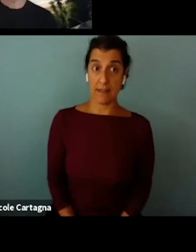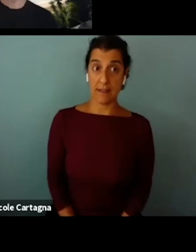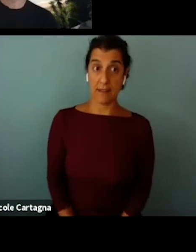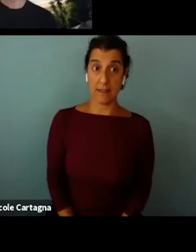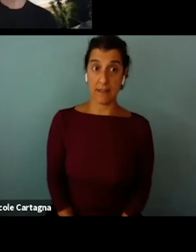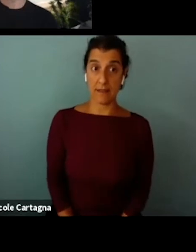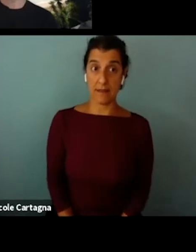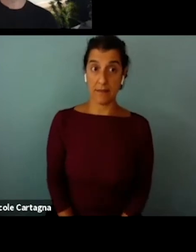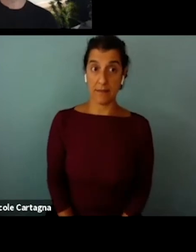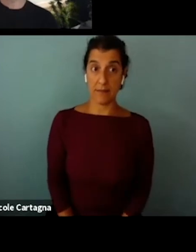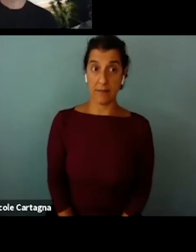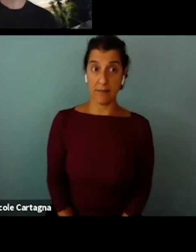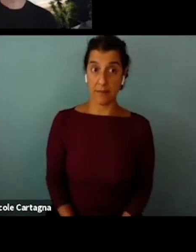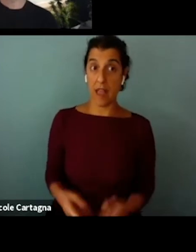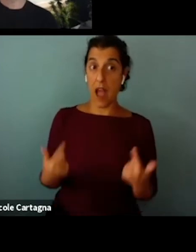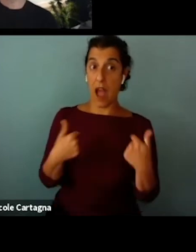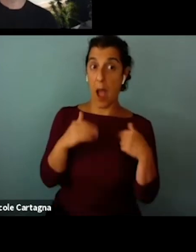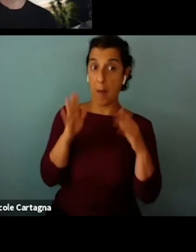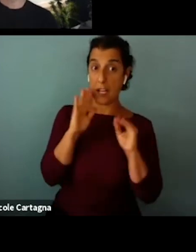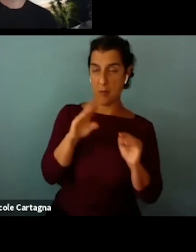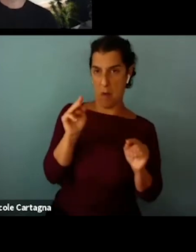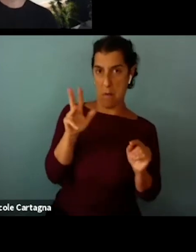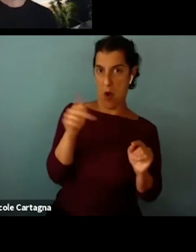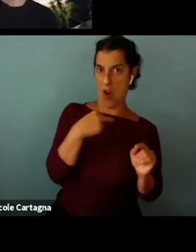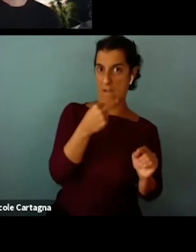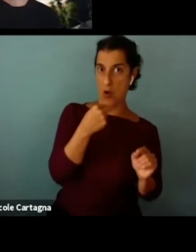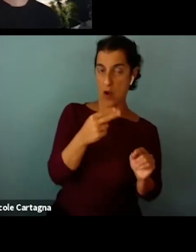i'm gonna move this one